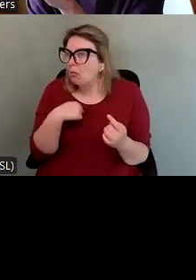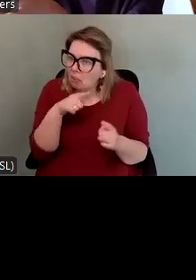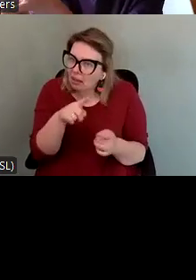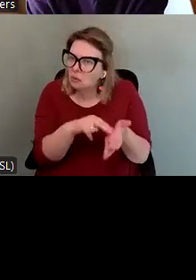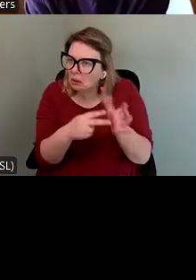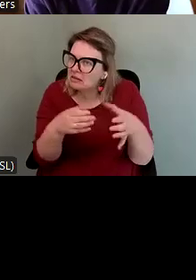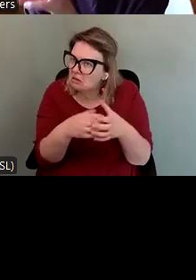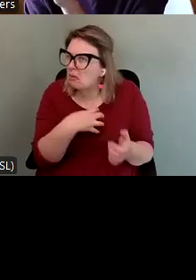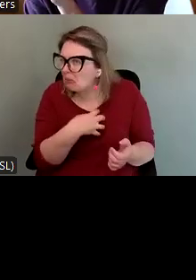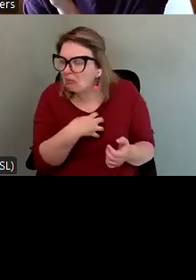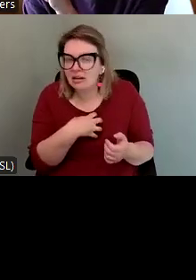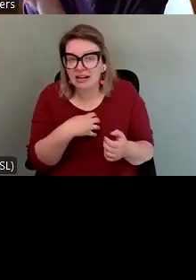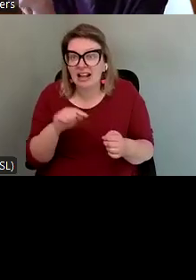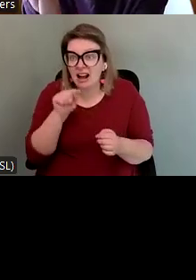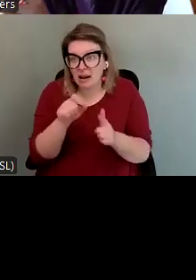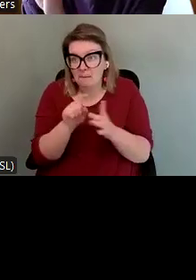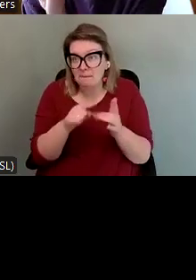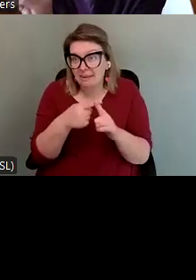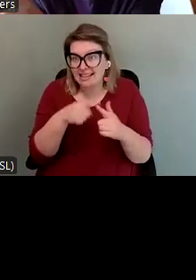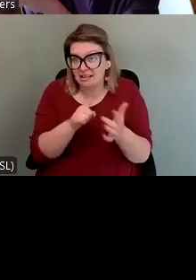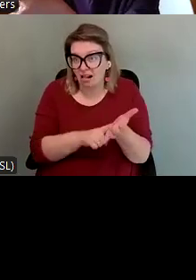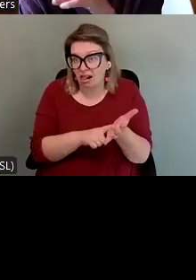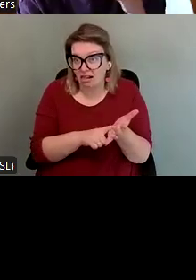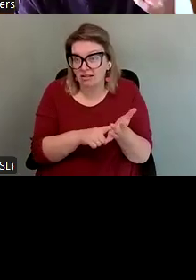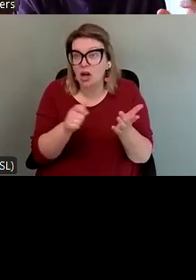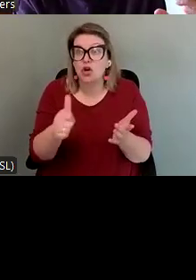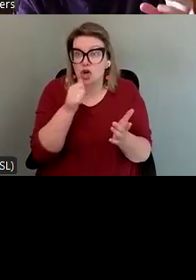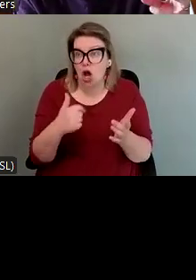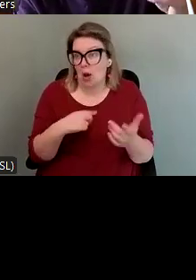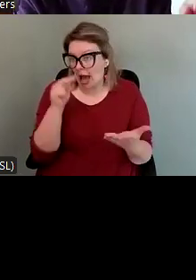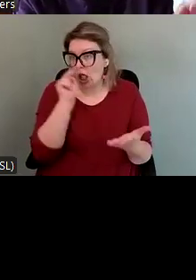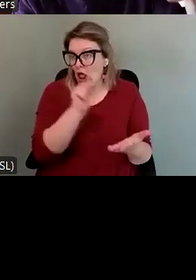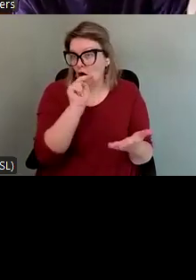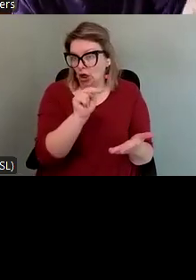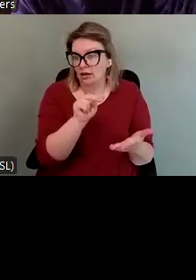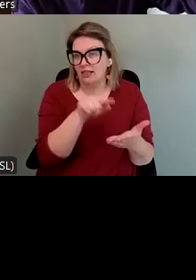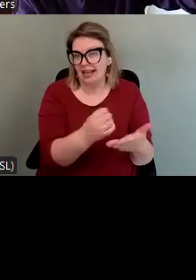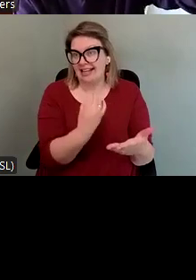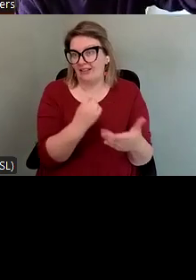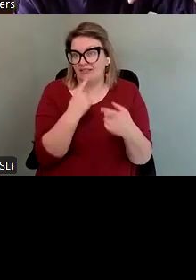These pixels are targeting you as a user, and then passing that information back to the ad platform for it